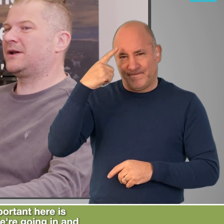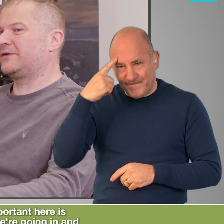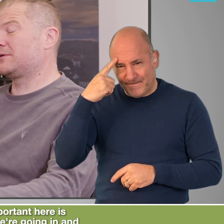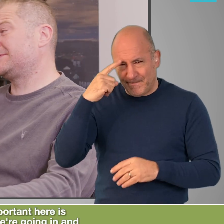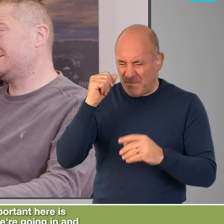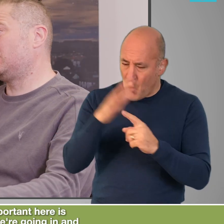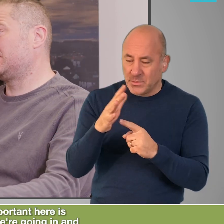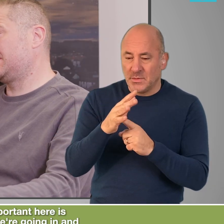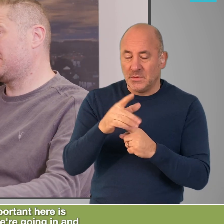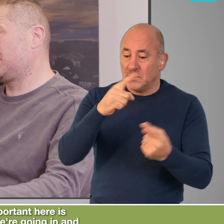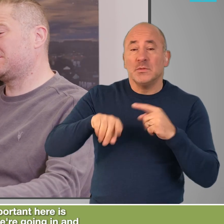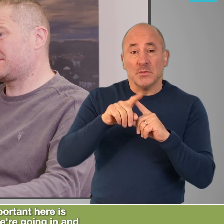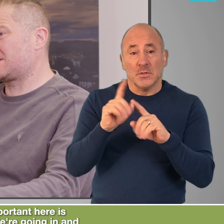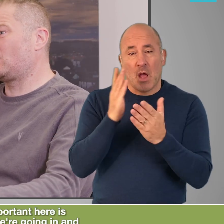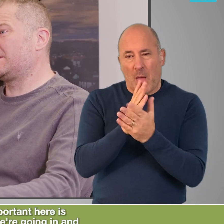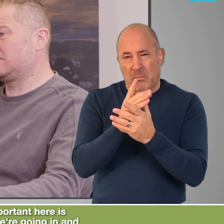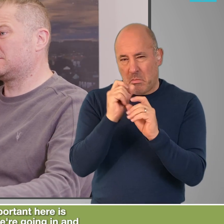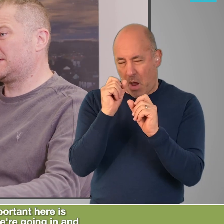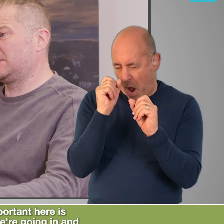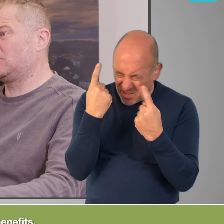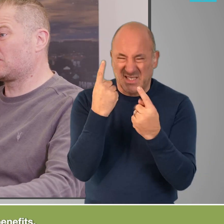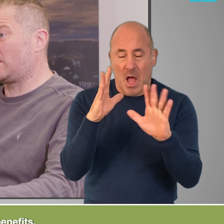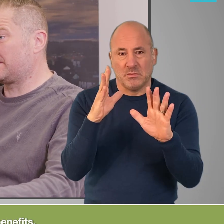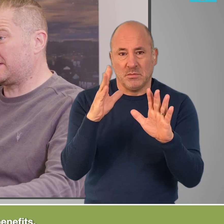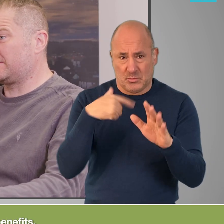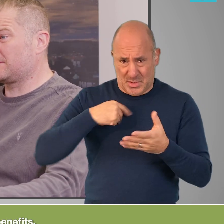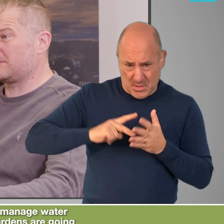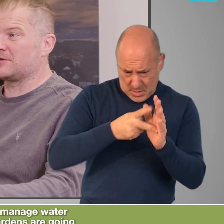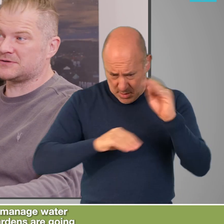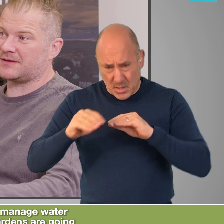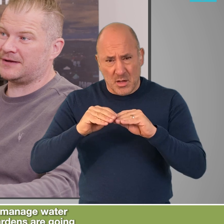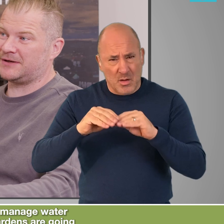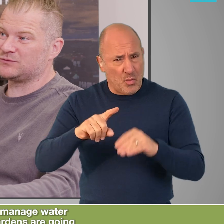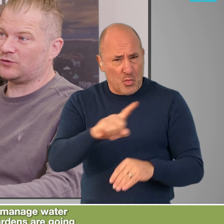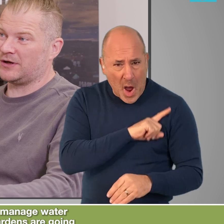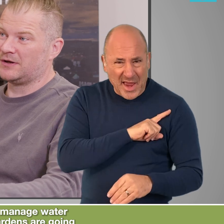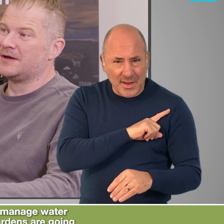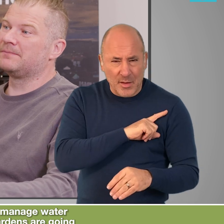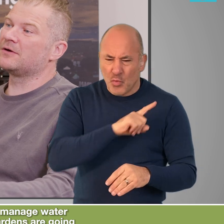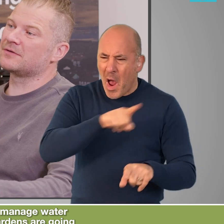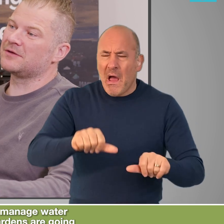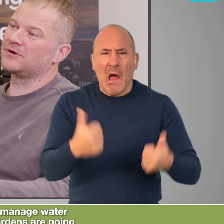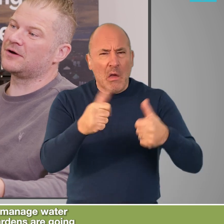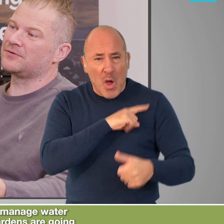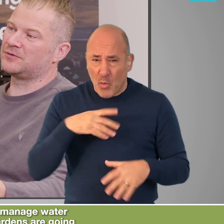I think what's really important here is people understand why we're going in and knows why the benefits. So it's not just there to manage water because these raining gardens are going